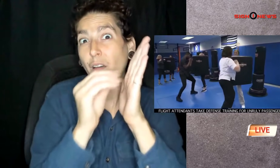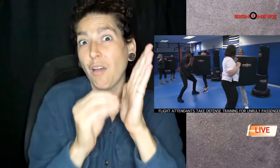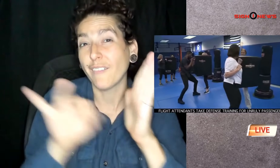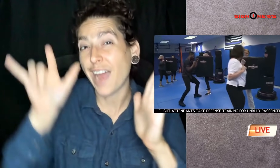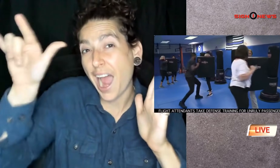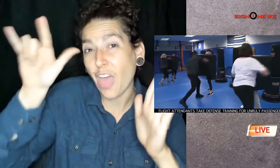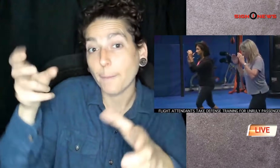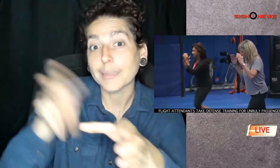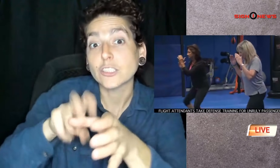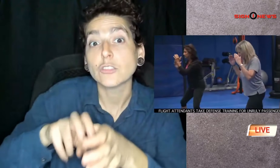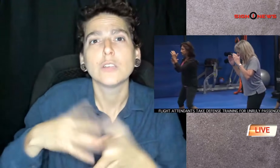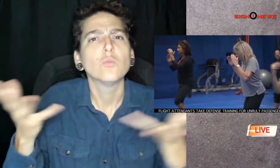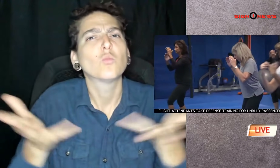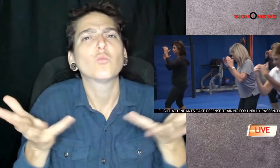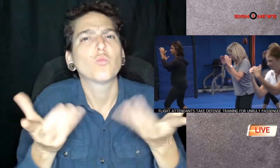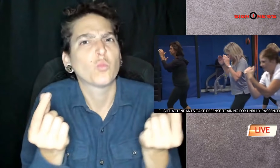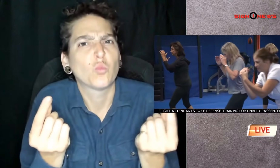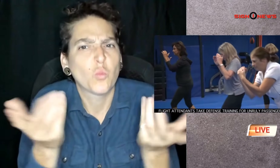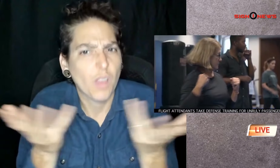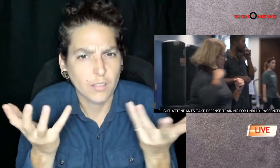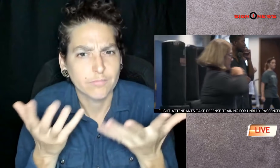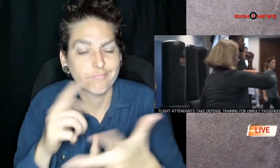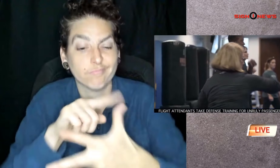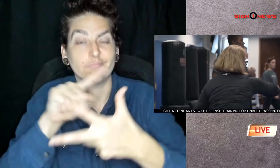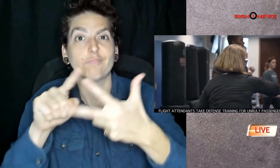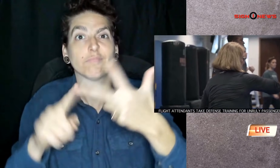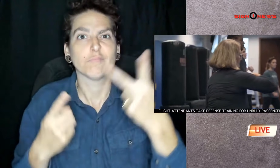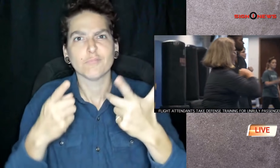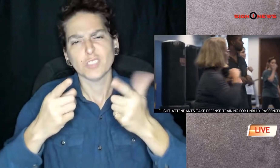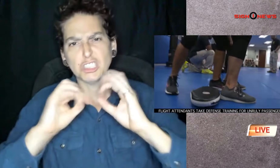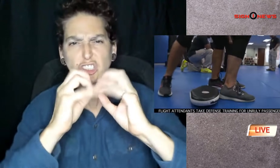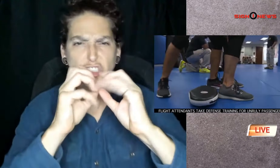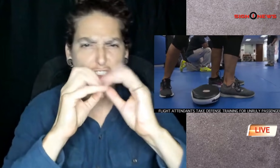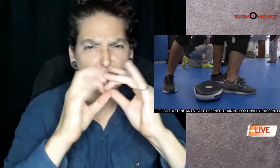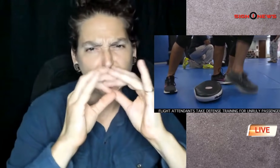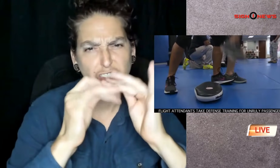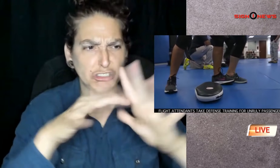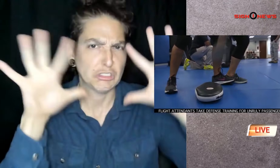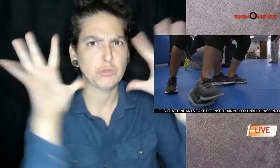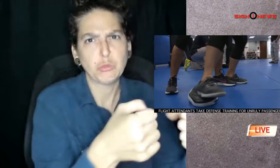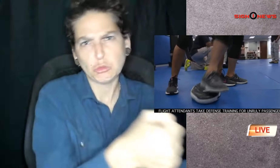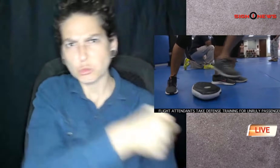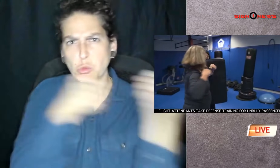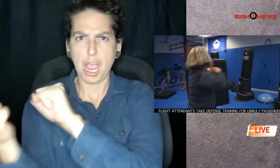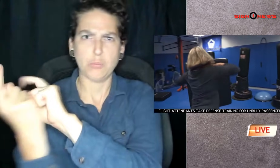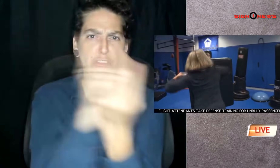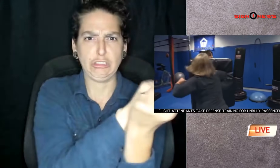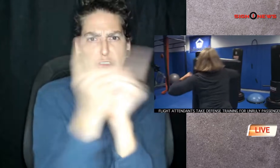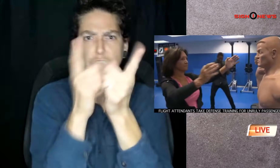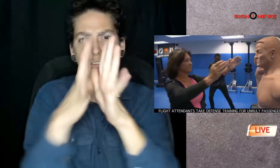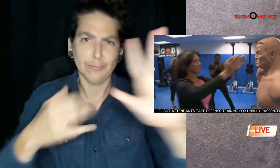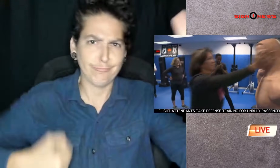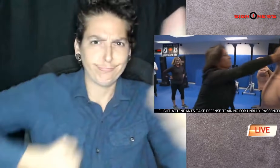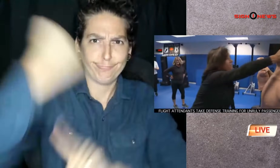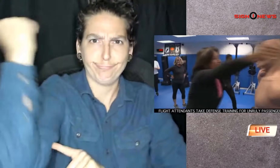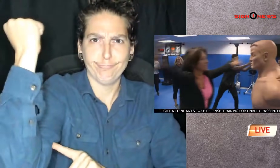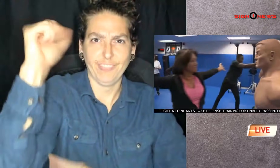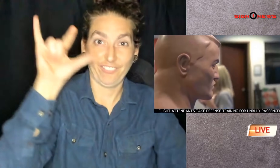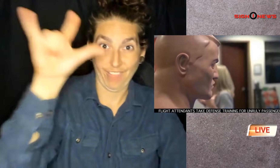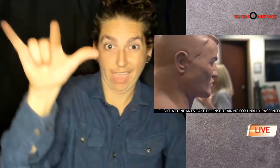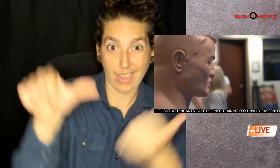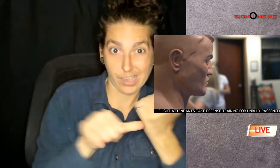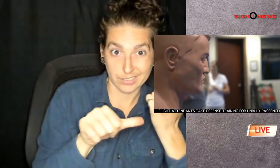has been more than 3600 reports of unruly airline passengers berating grabbing and striking